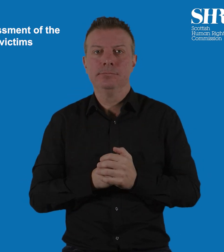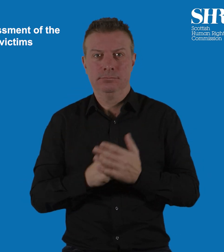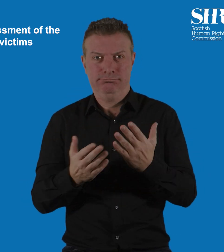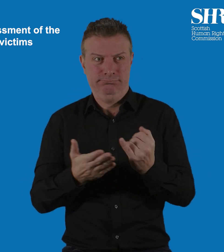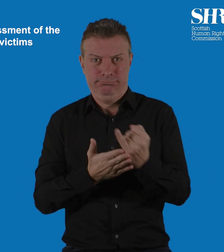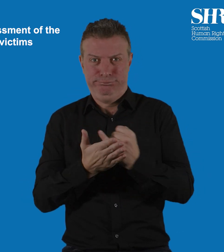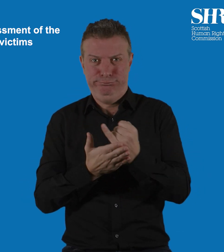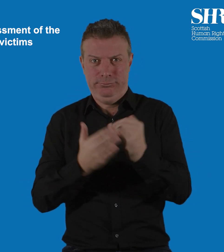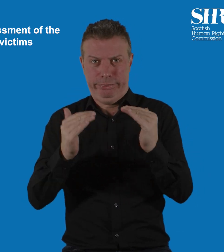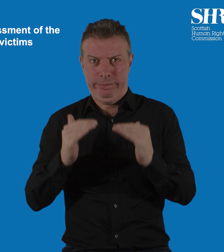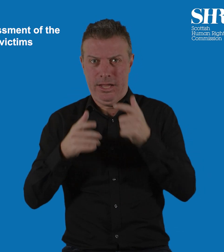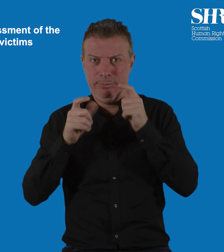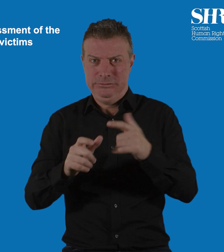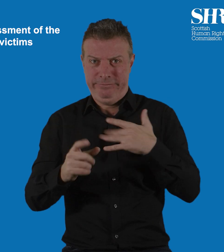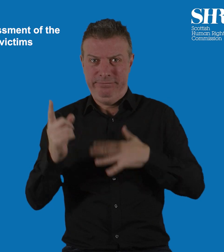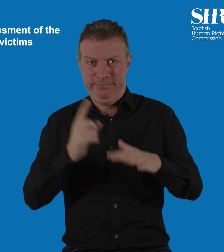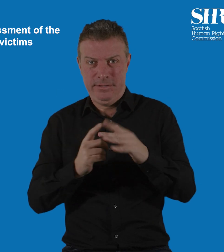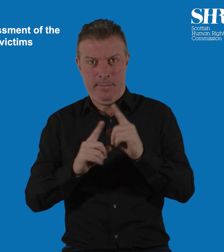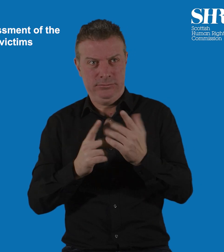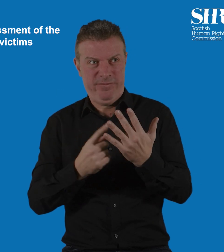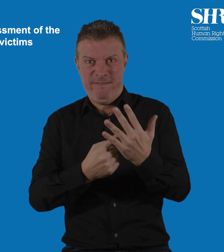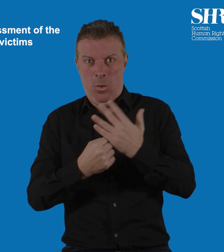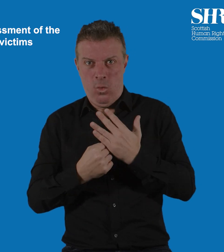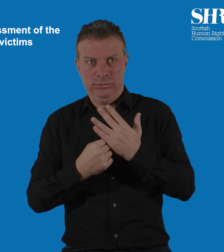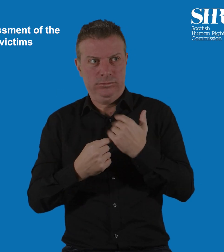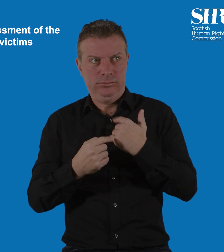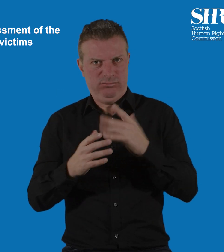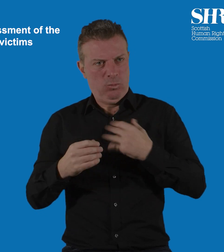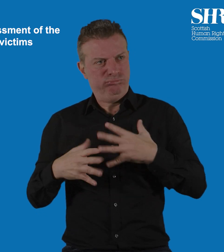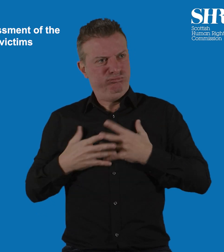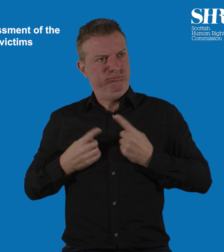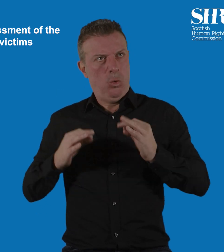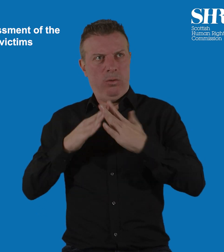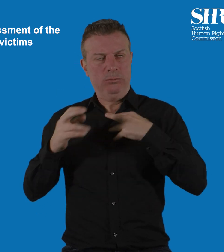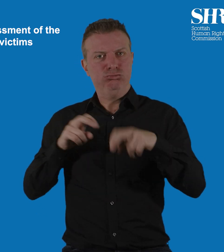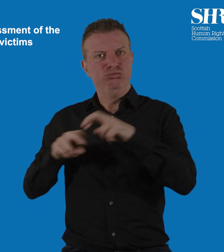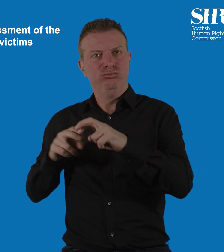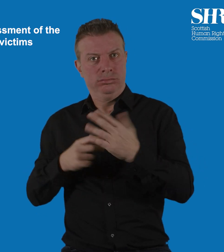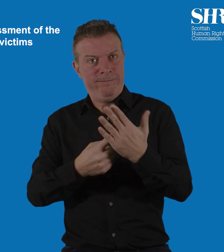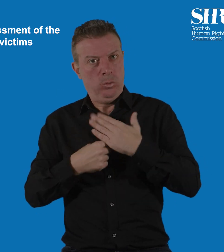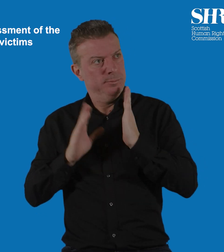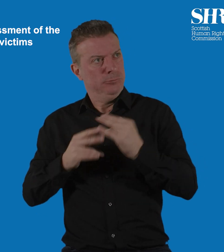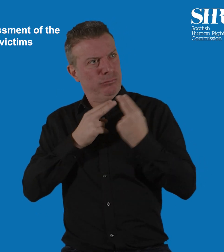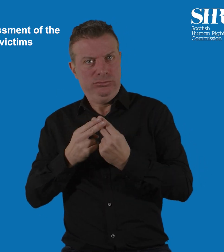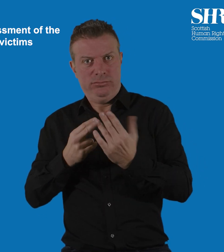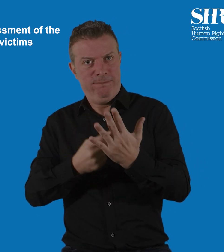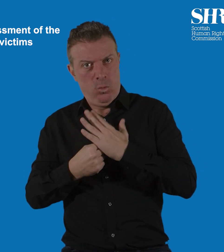Living in poor quality accommodation and being forced to abandon nomadic traditions